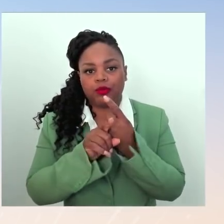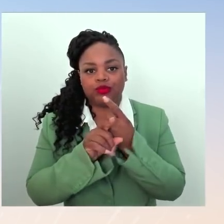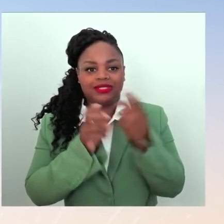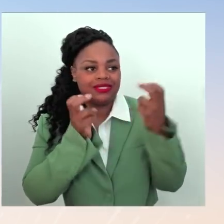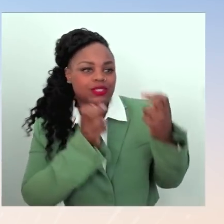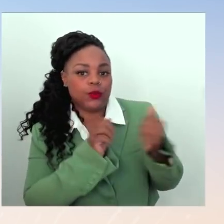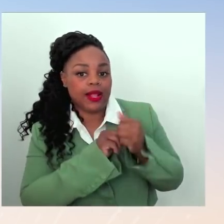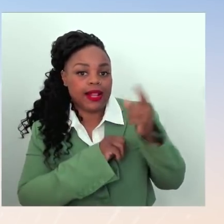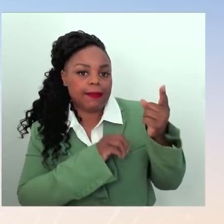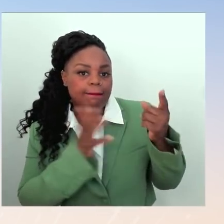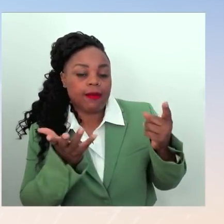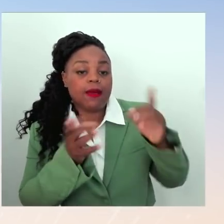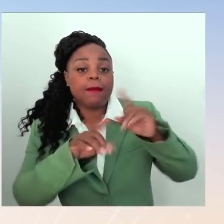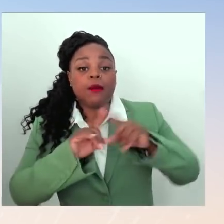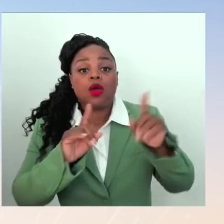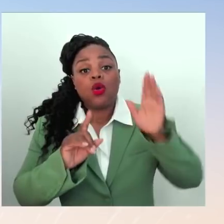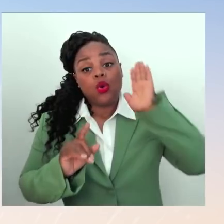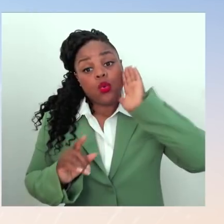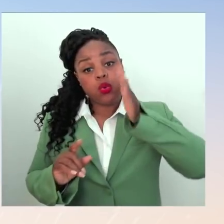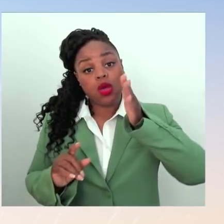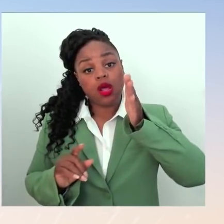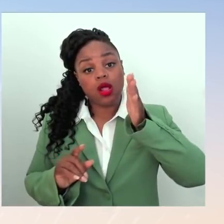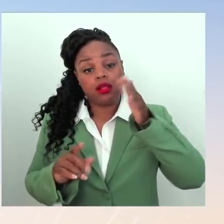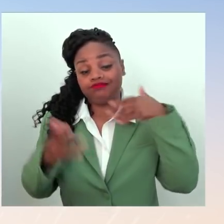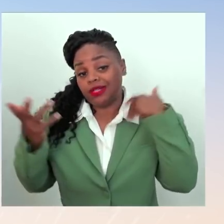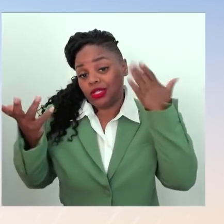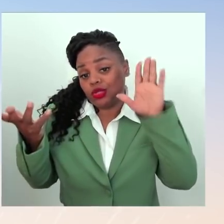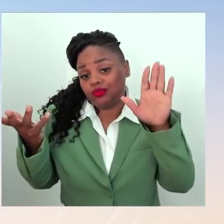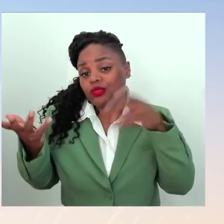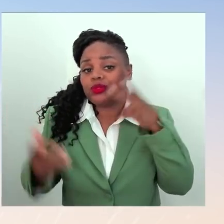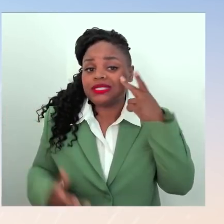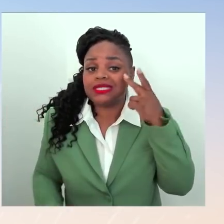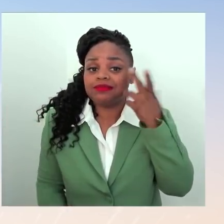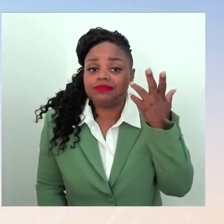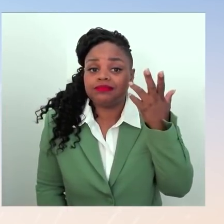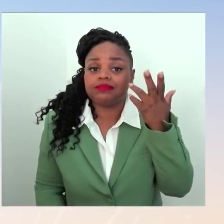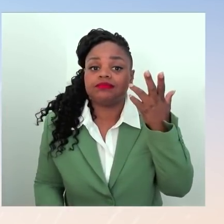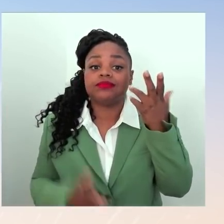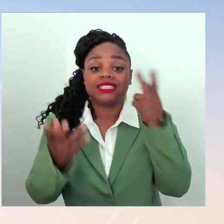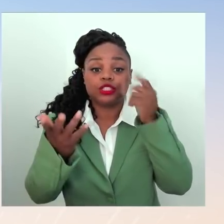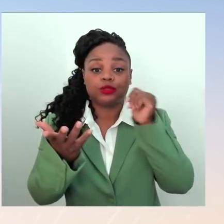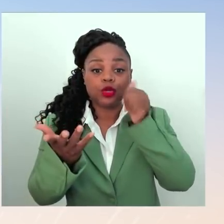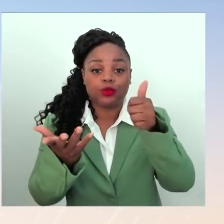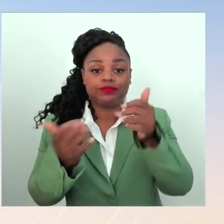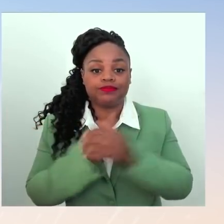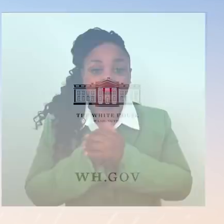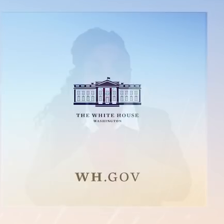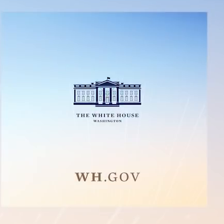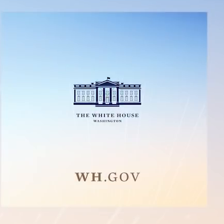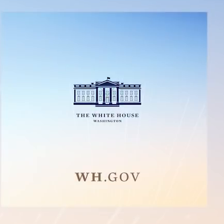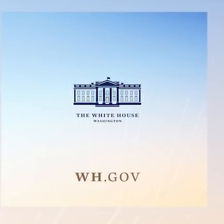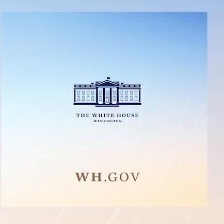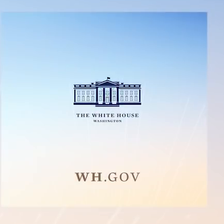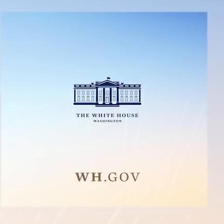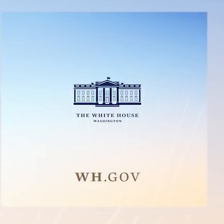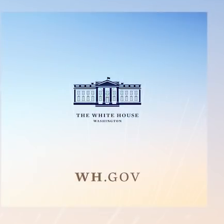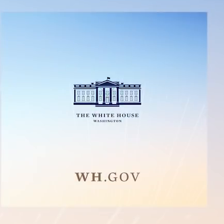Ms. Psaki: Okay. Thank you, everybody. We'll do this again tomorrow. The Press: Jen, just a question on Venezuela. Who were the people who -- the officials who went to Venezuela? Can you tell us about that?